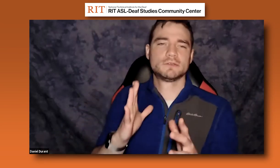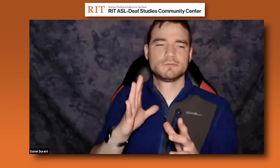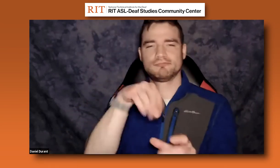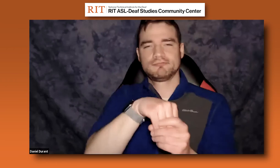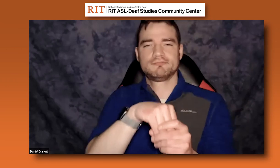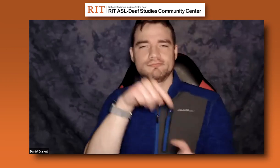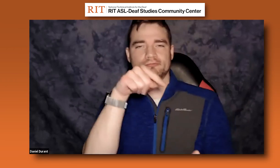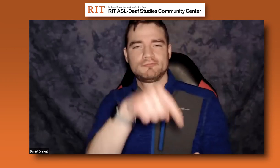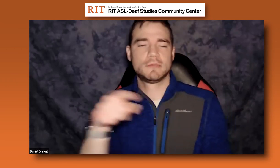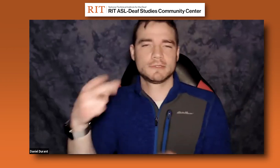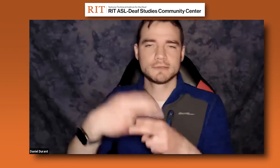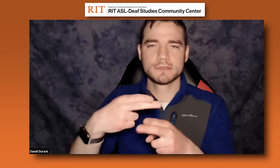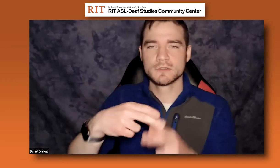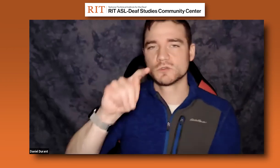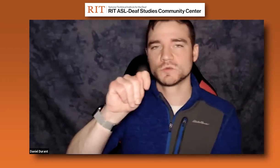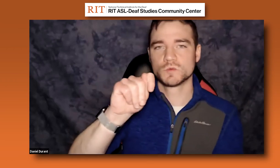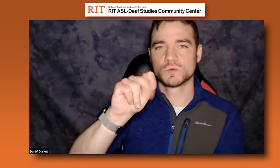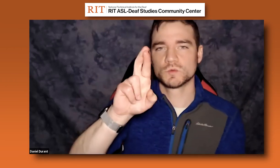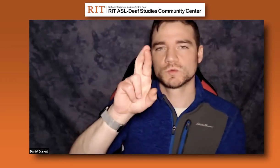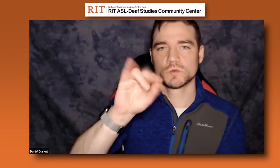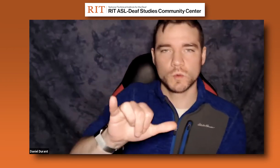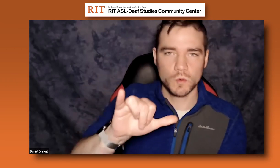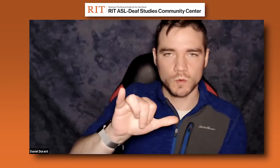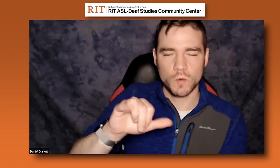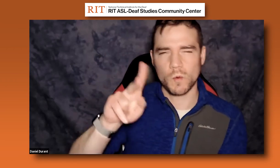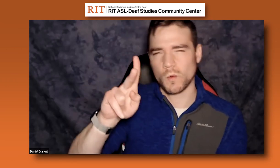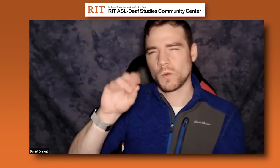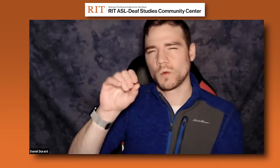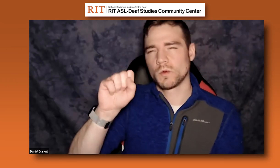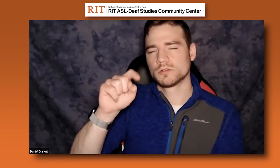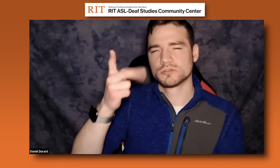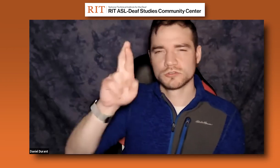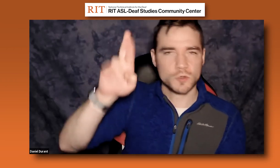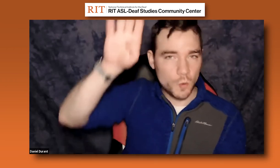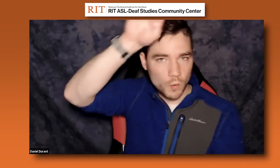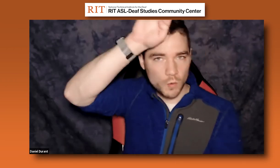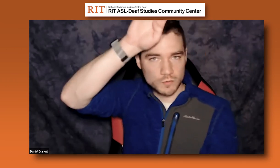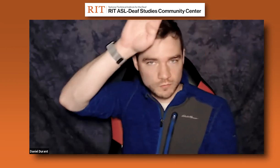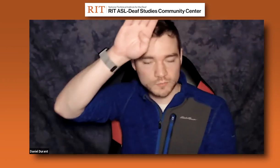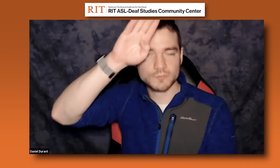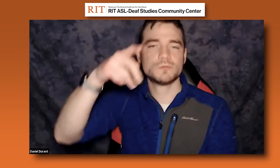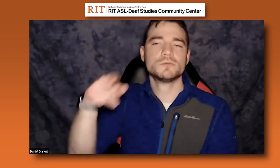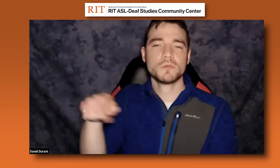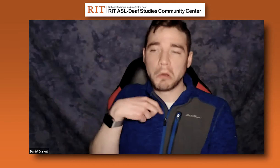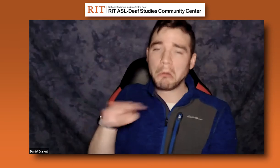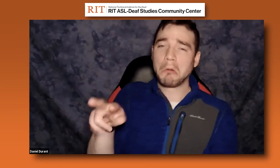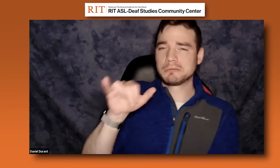that there was one actor involved in the play. His name is Troy Kotsur.